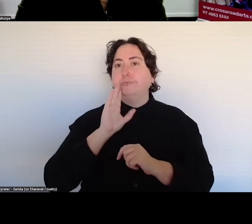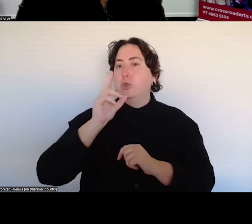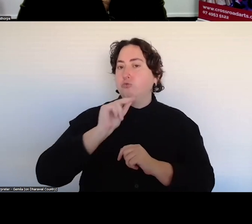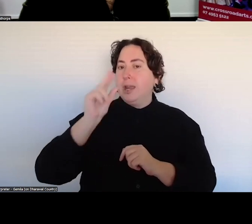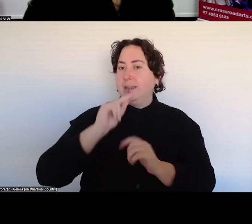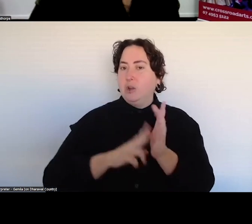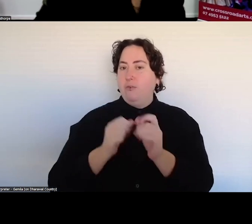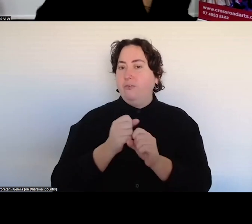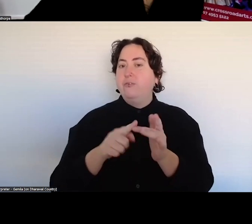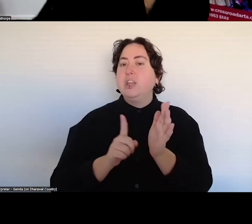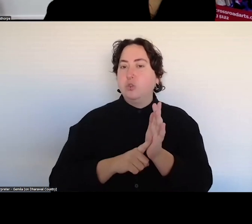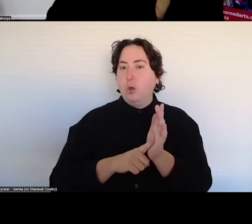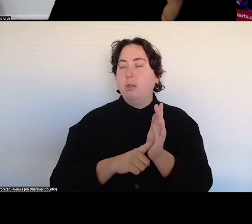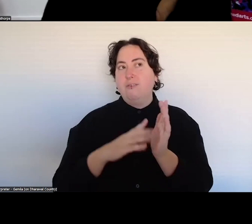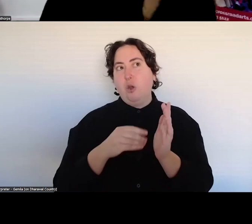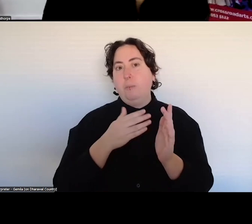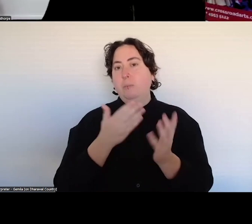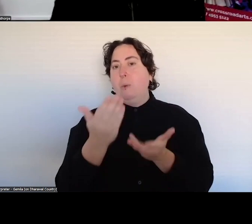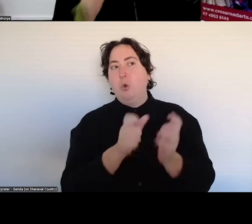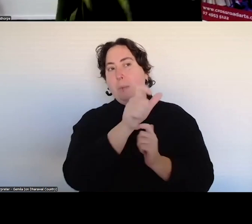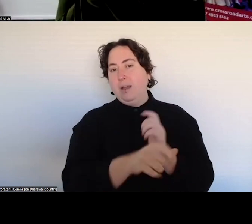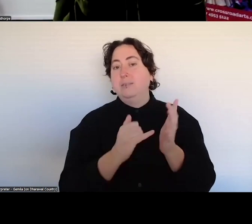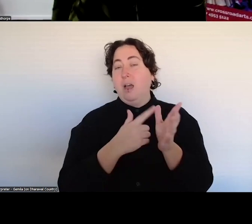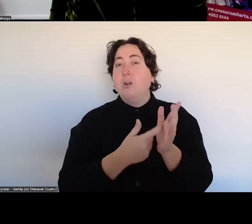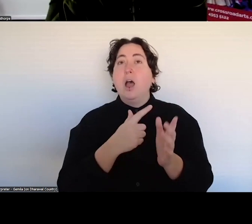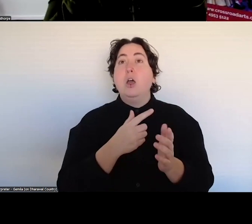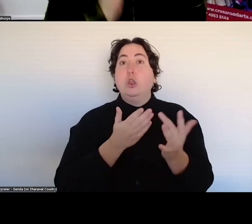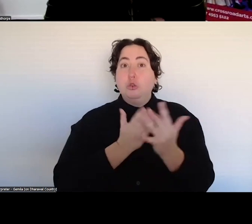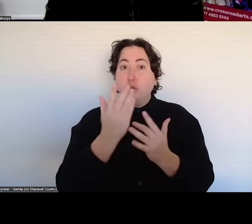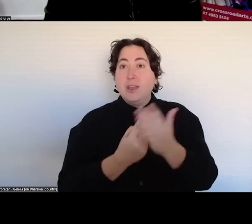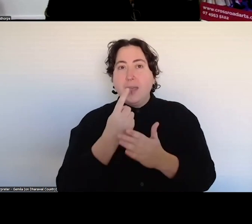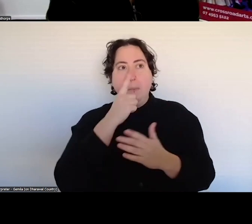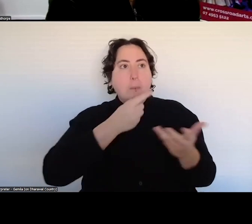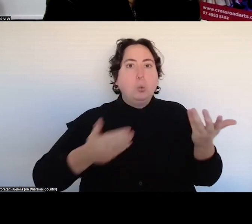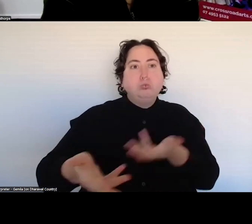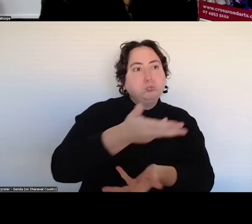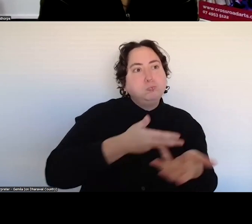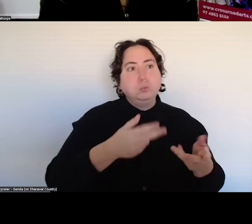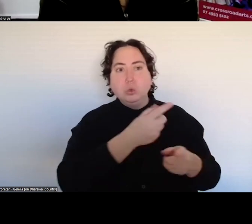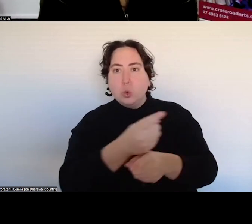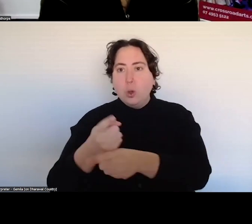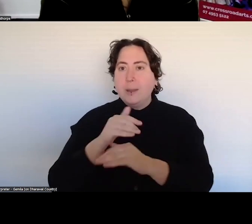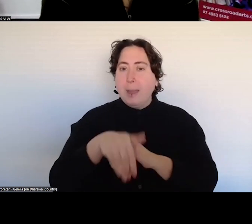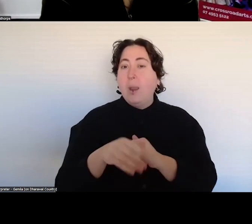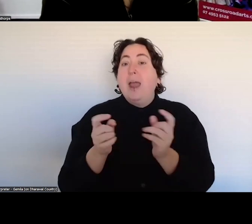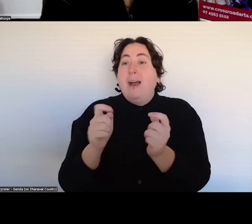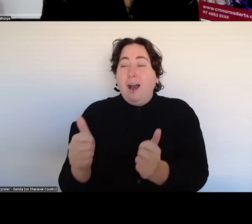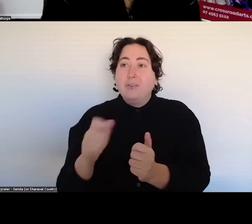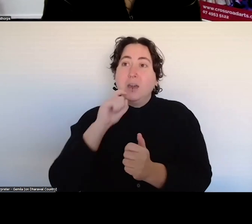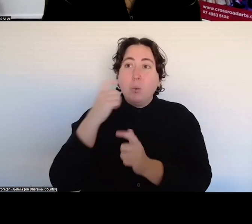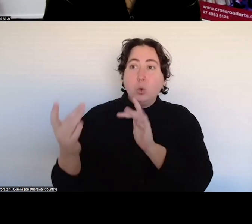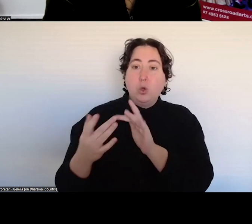throughout the event and even afterwards. We knew those messages were coming home but also